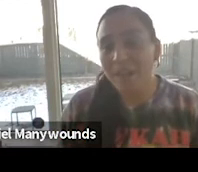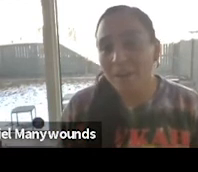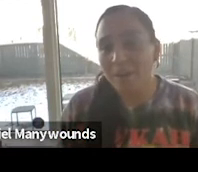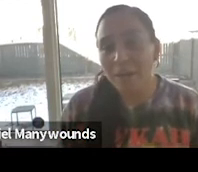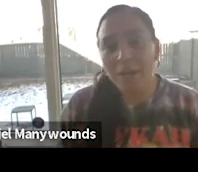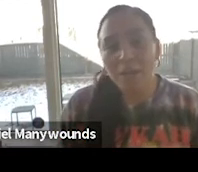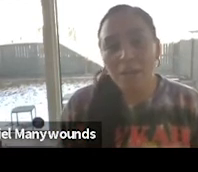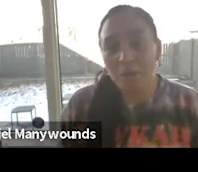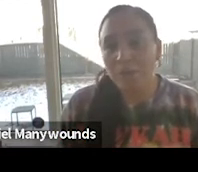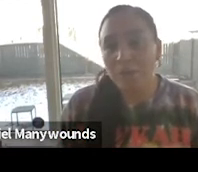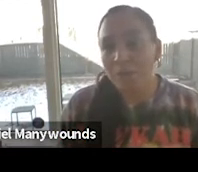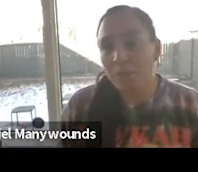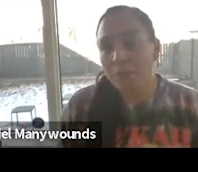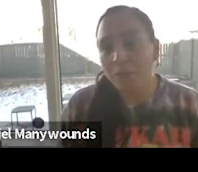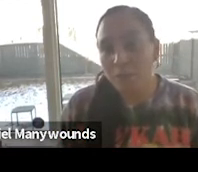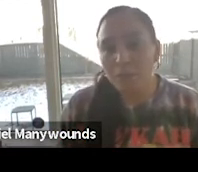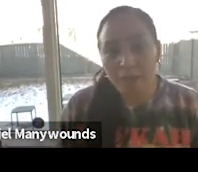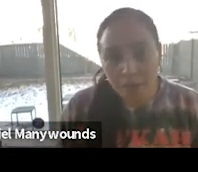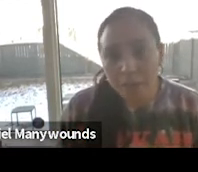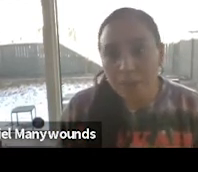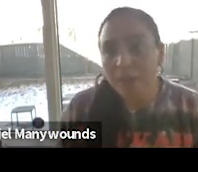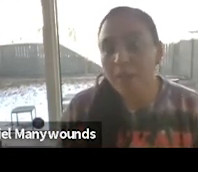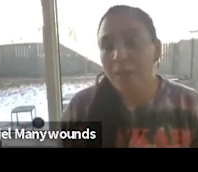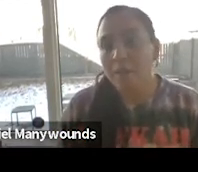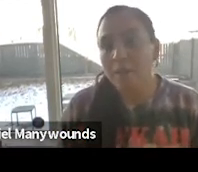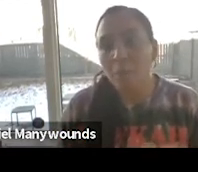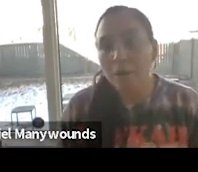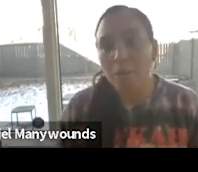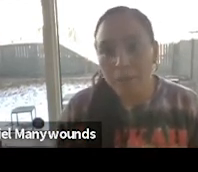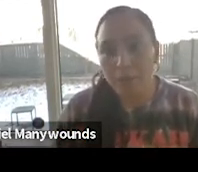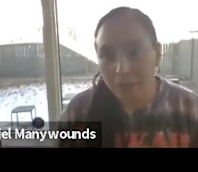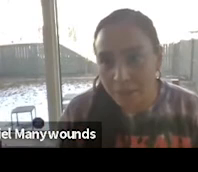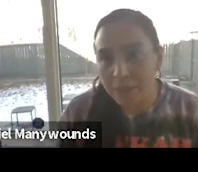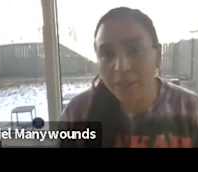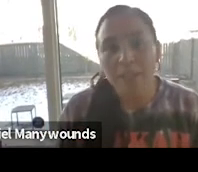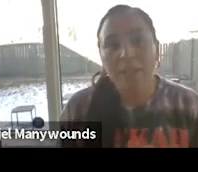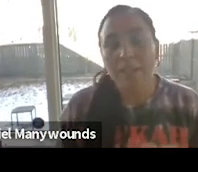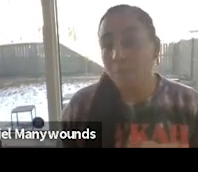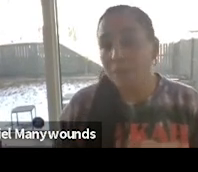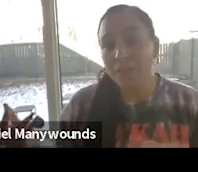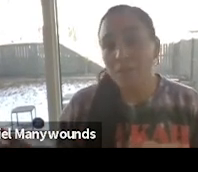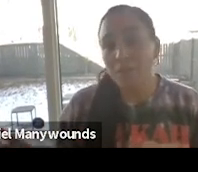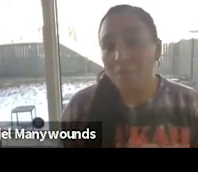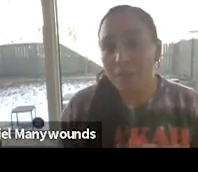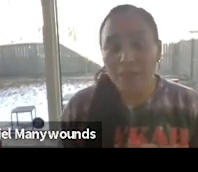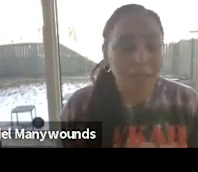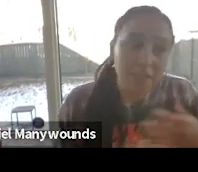is how, you know, food resources will run out. Water will run out, especially if oil companies